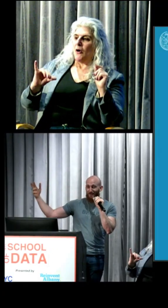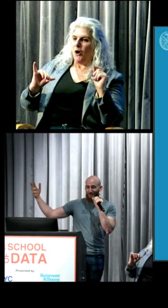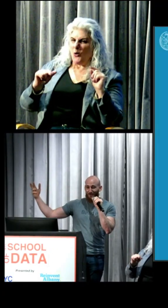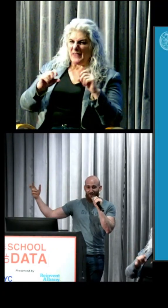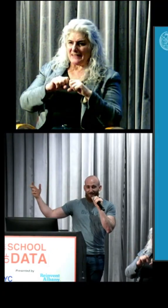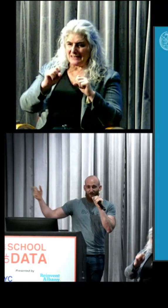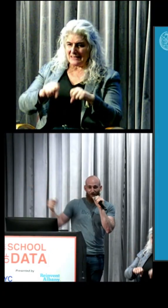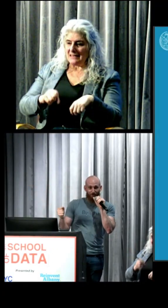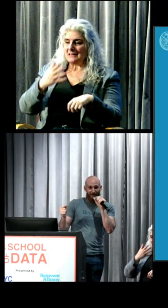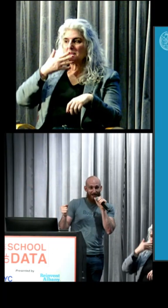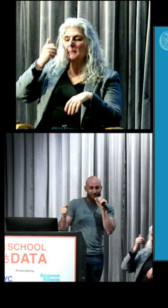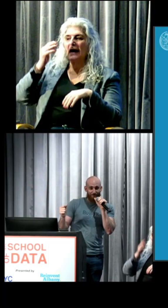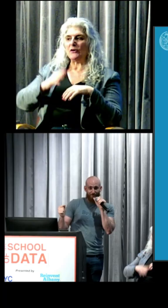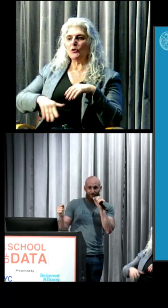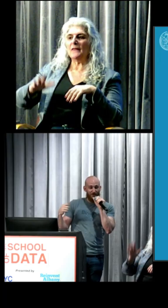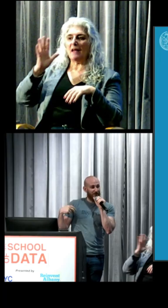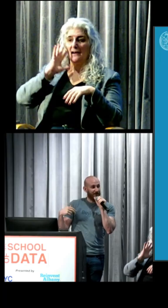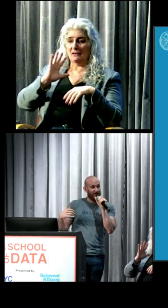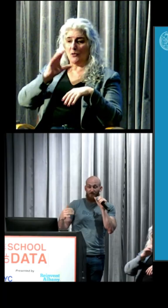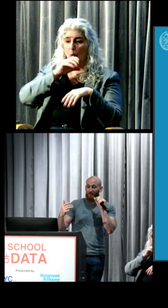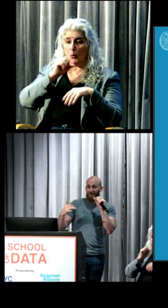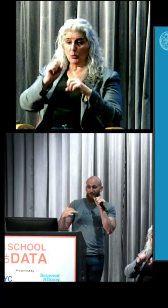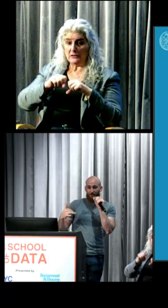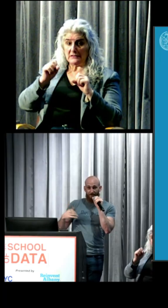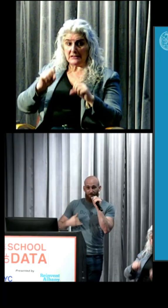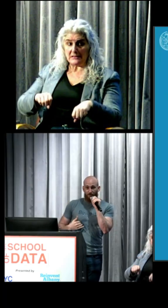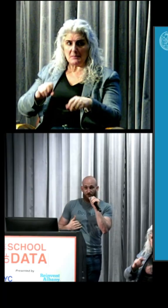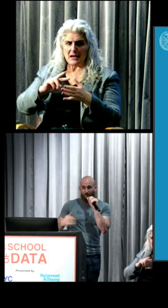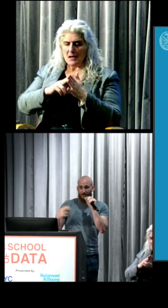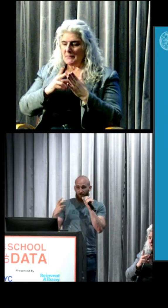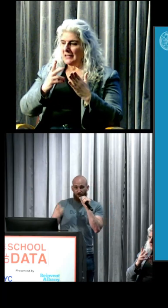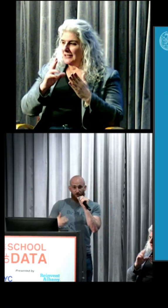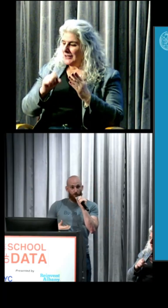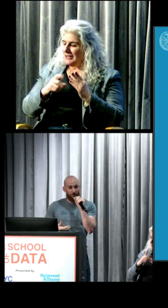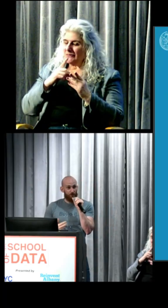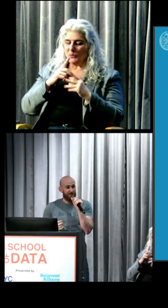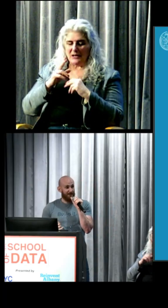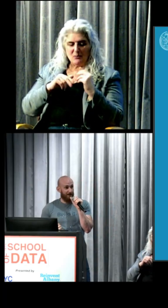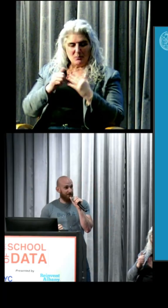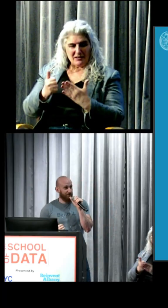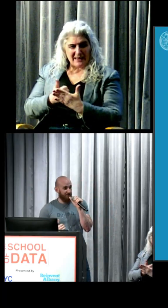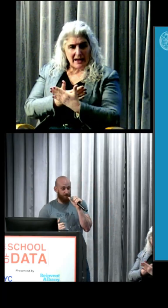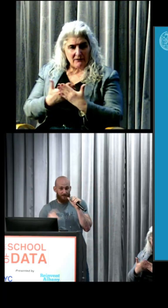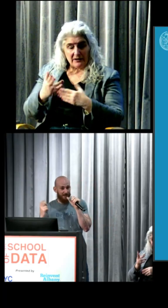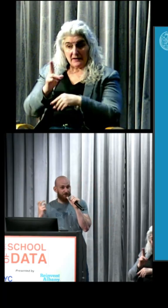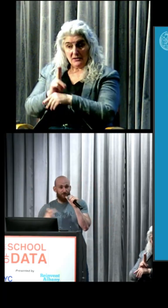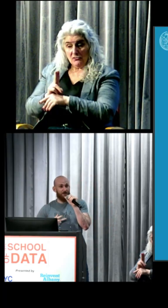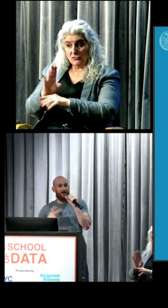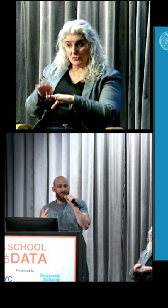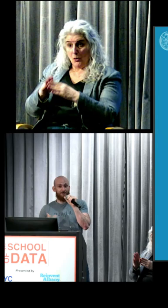So at the end of the day, through the analysis we did and through the normalization we ended up